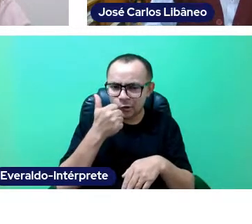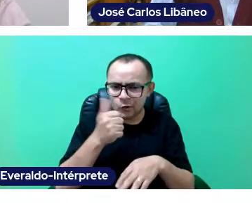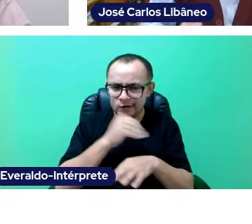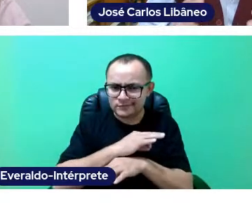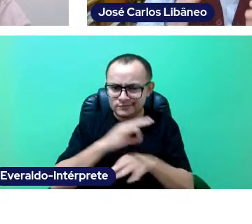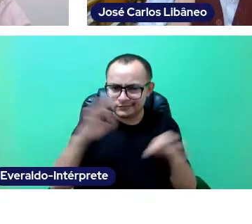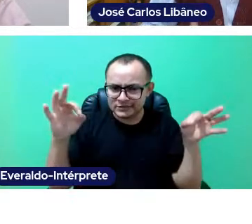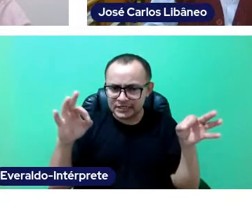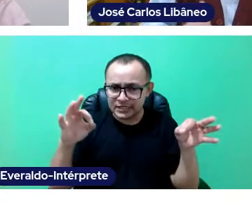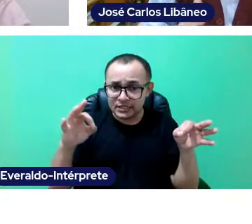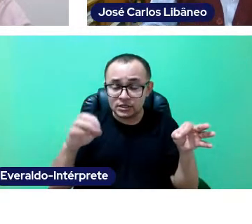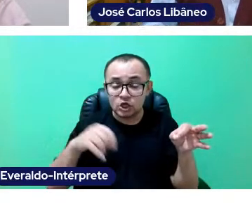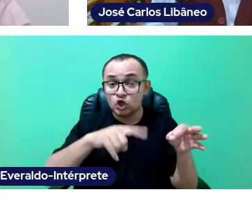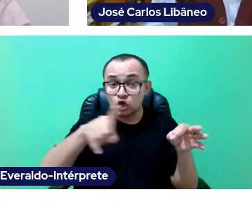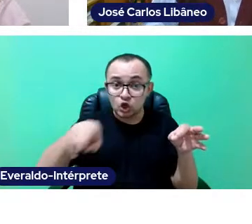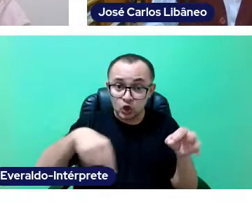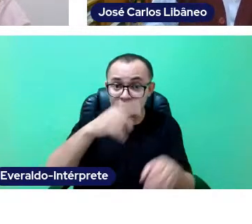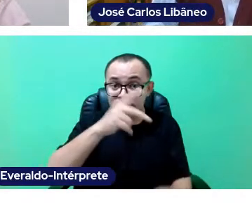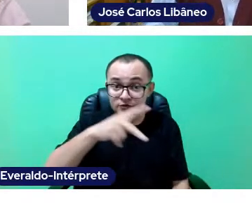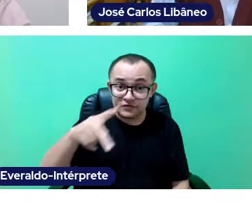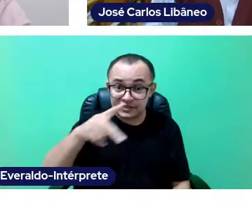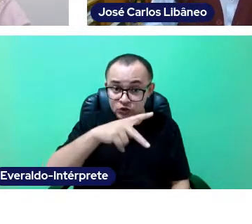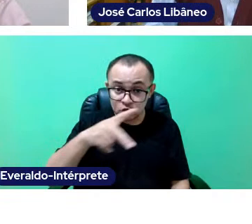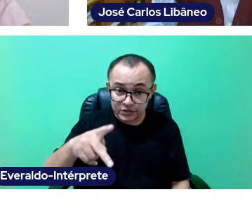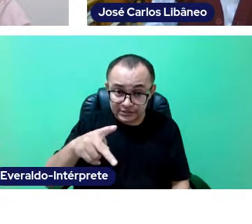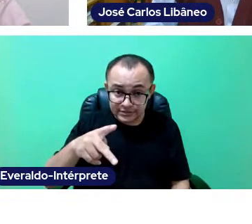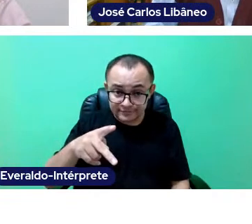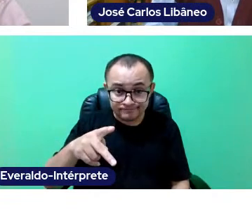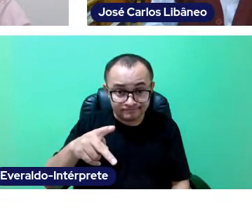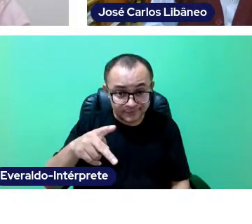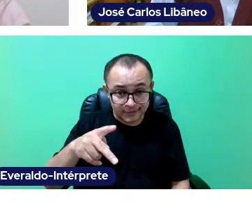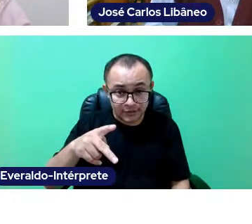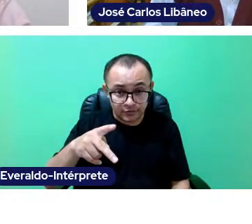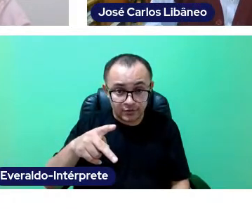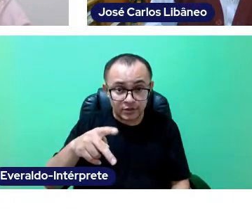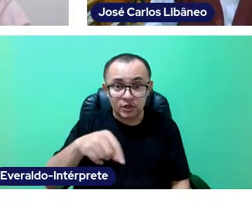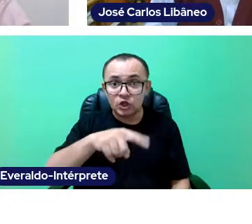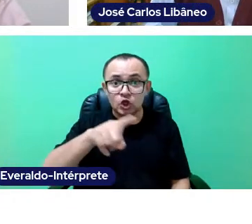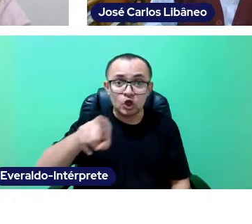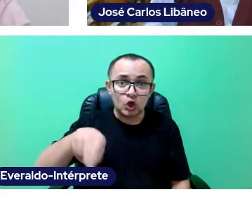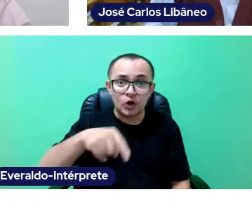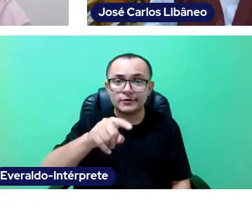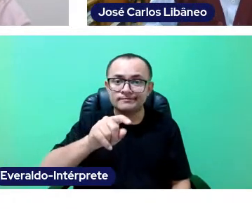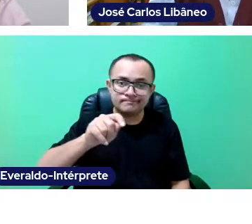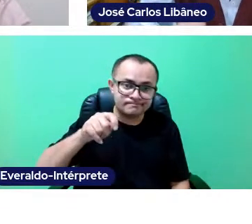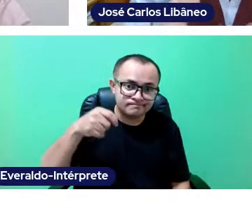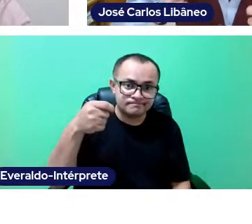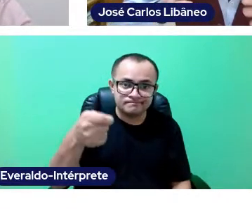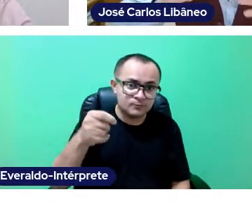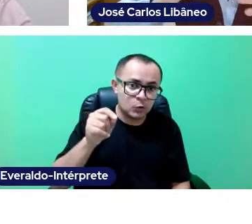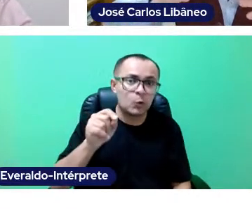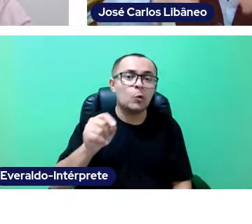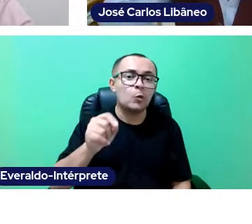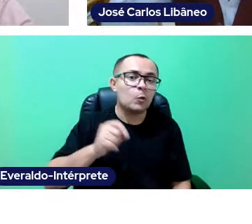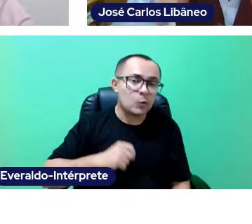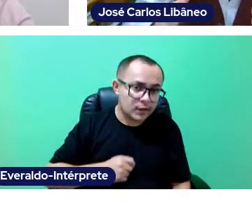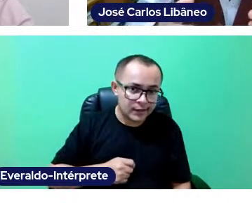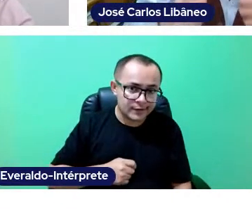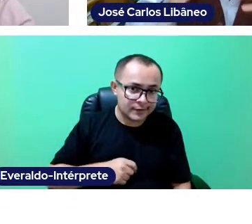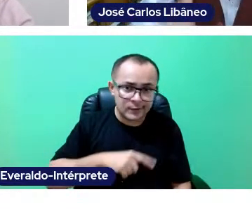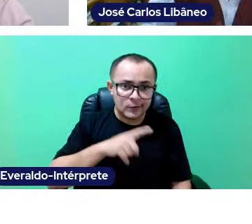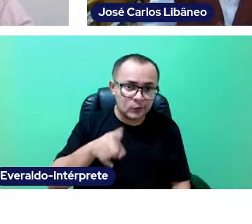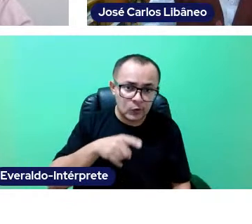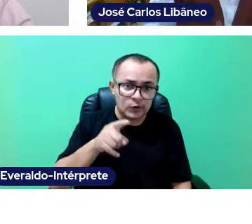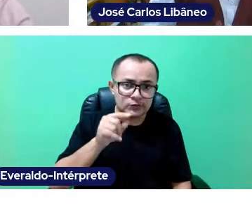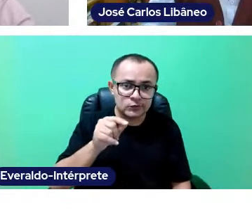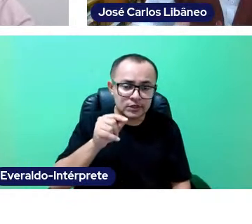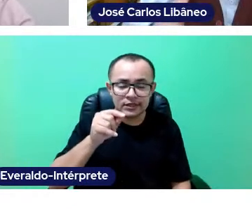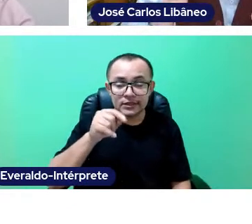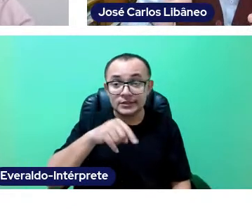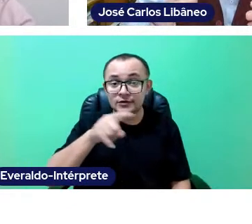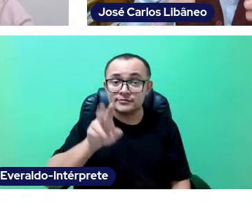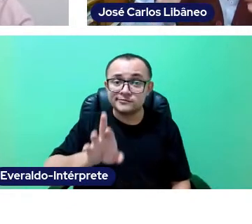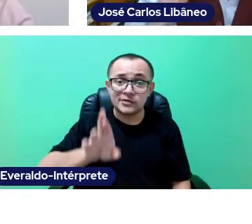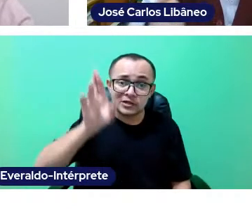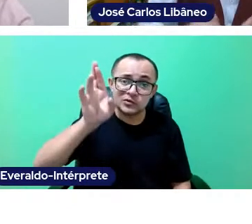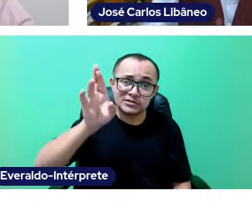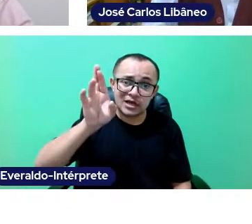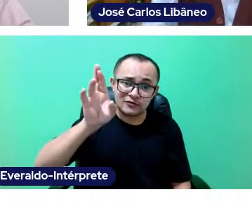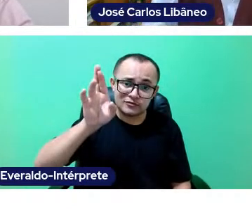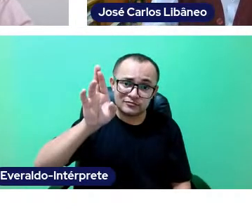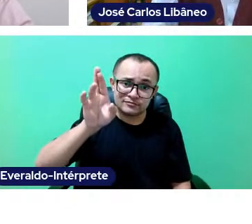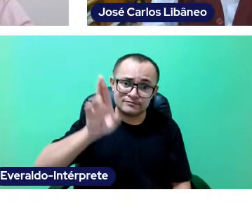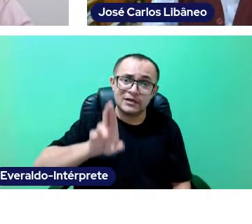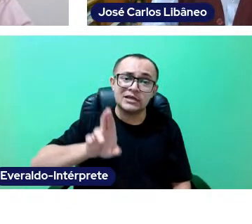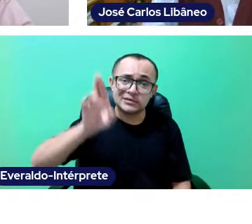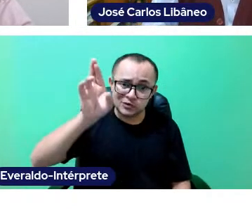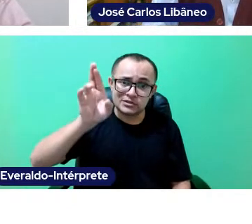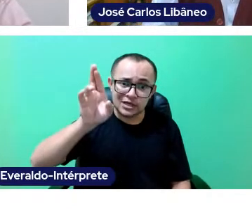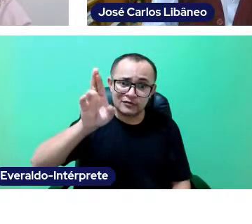Us, professors and teachers, we are the ones greatly responsible for our childen's human future.